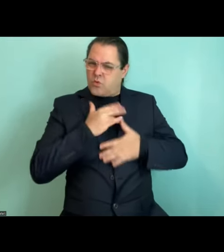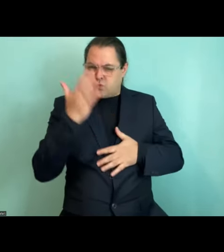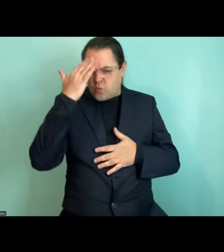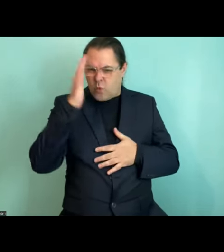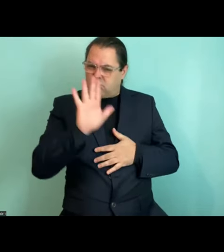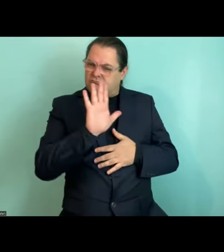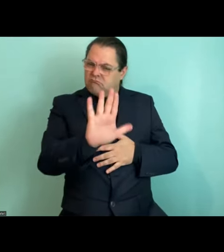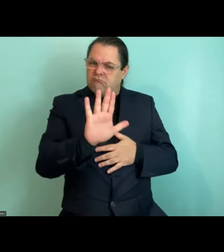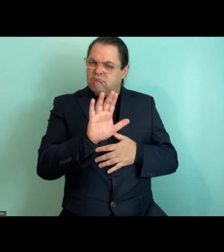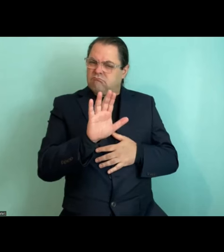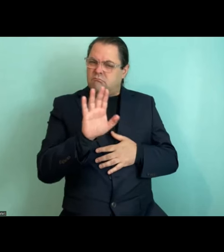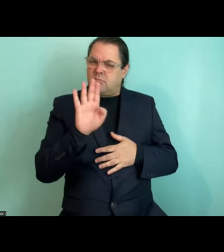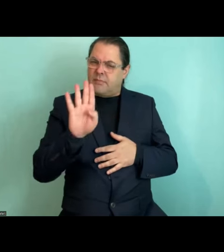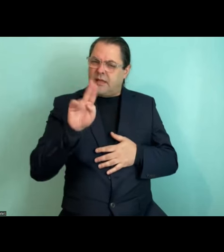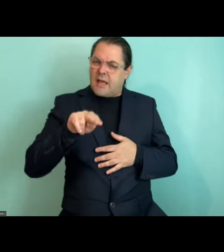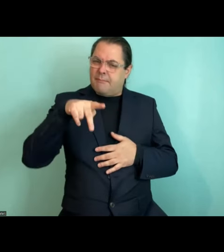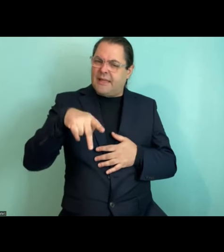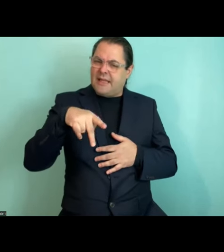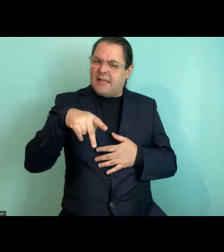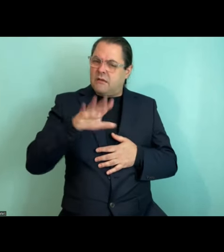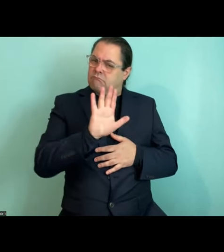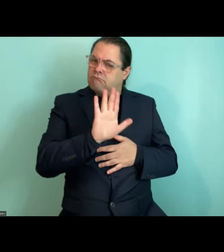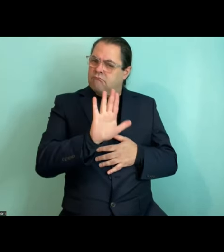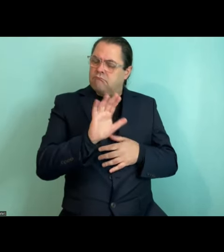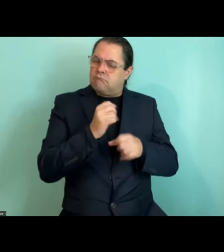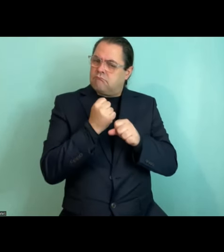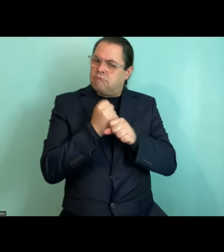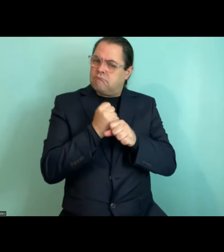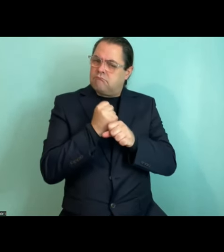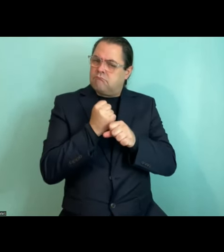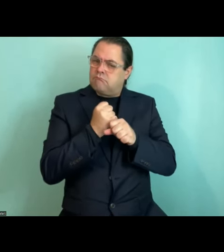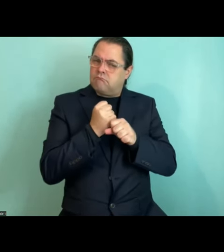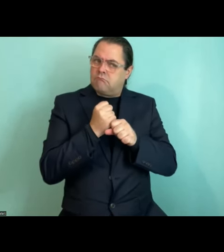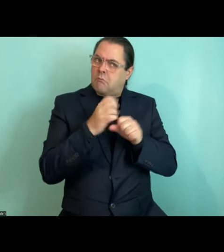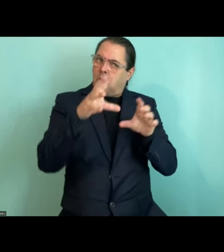10:02:40 ba ba ba or at Coursera lectures on equitable hotter in not among Lipson or